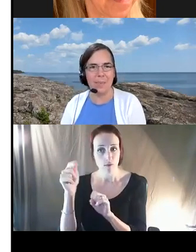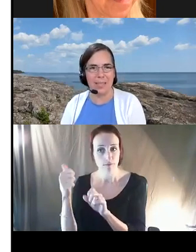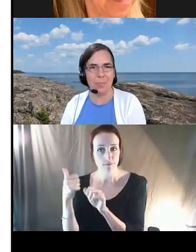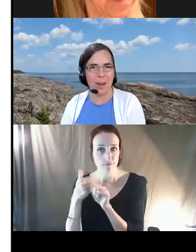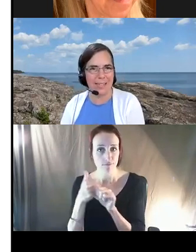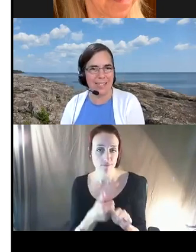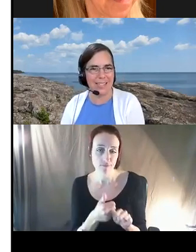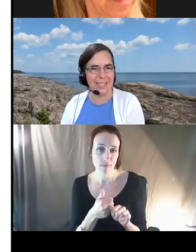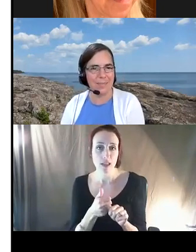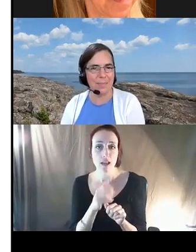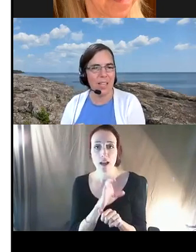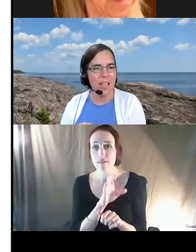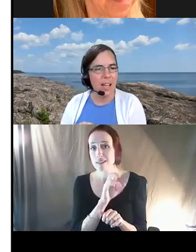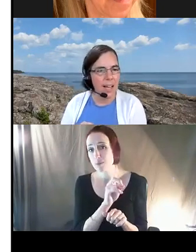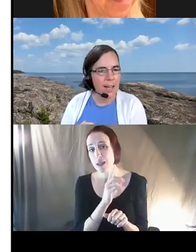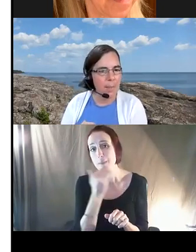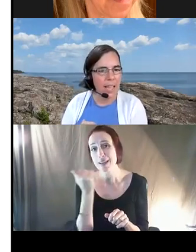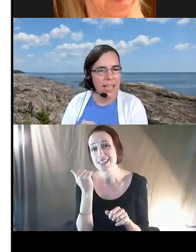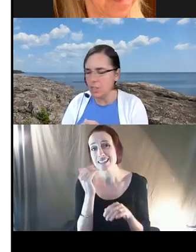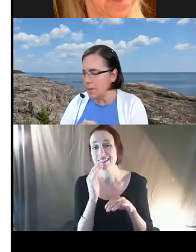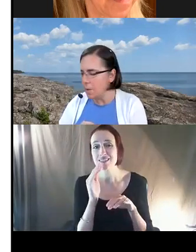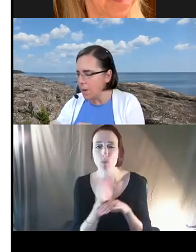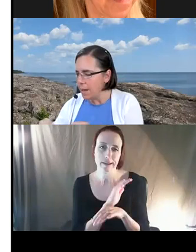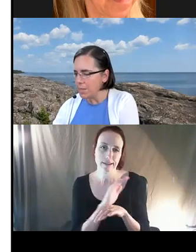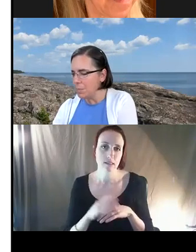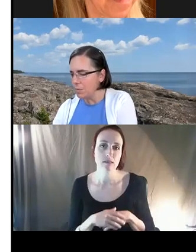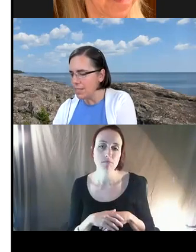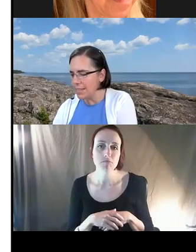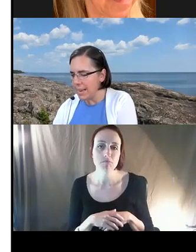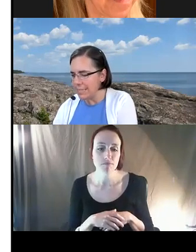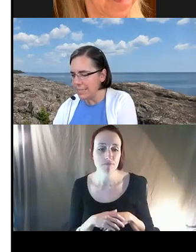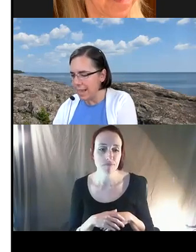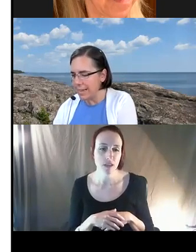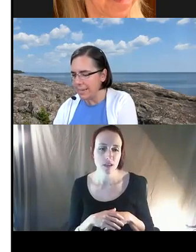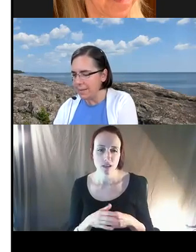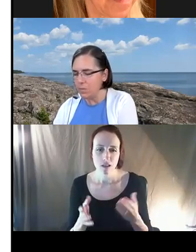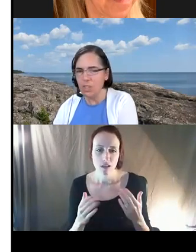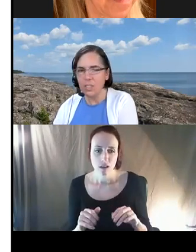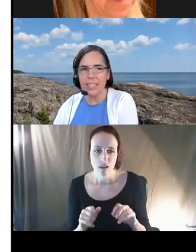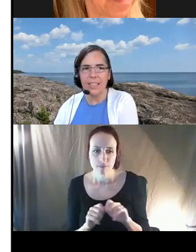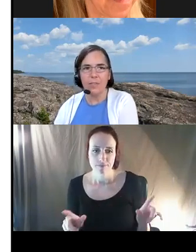best practices. So, I will move to the next slide just to give